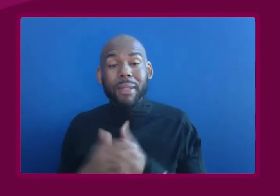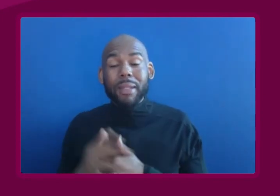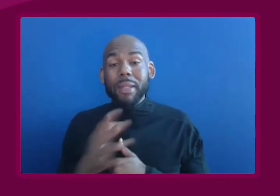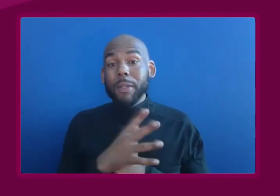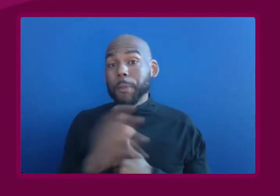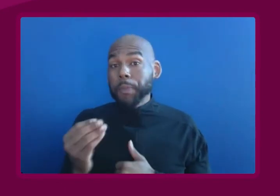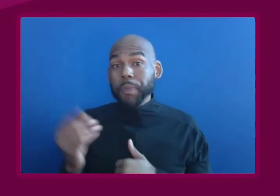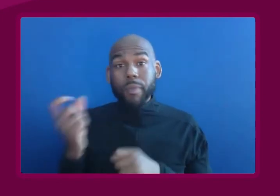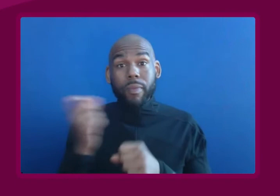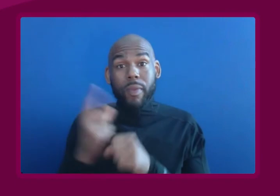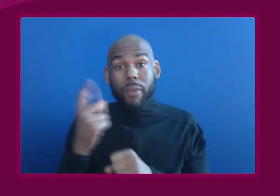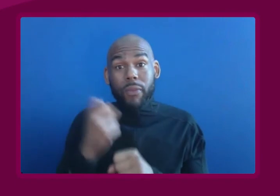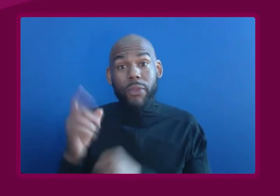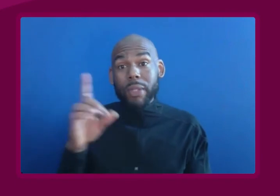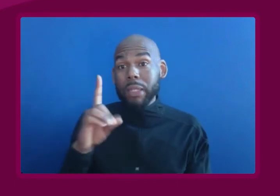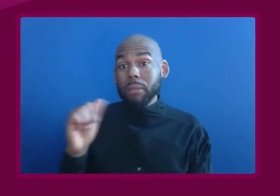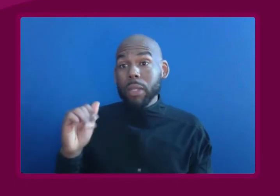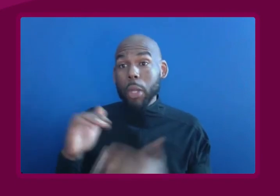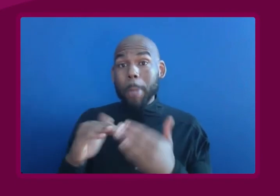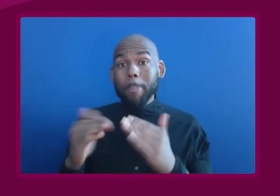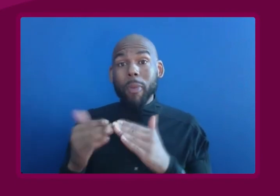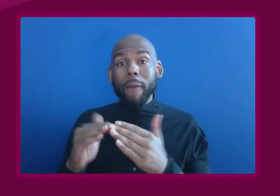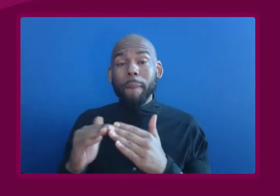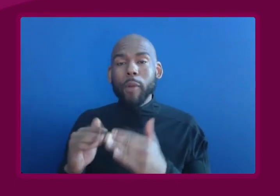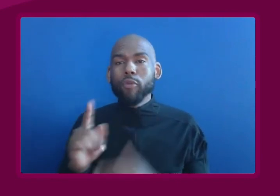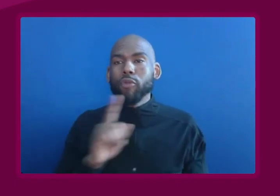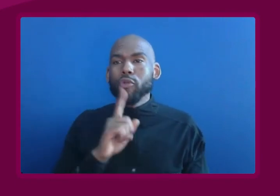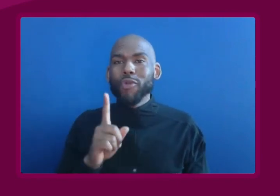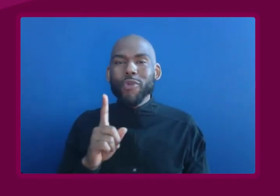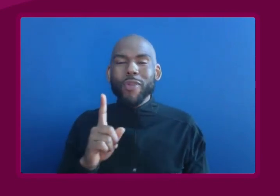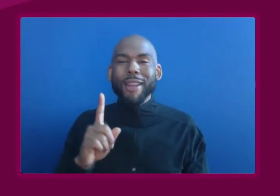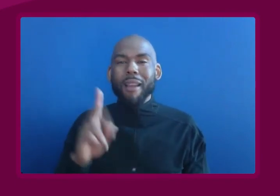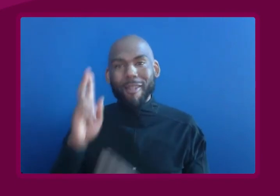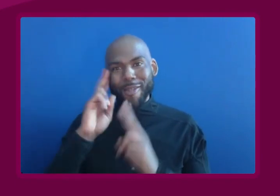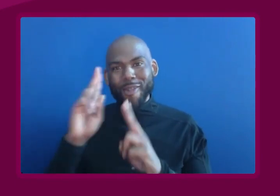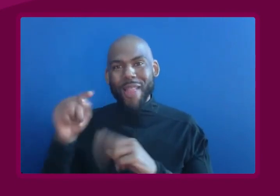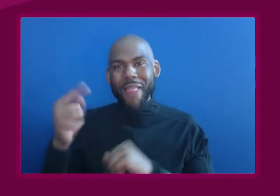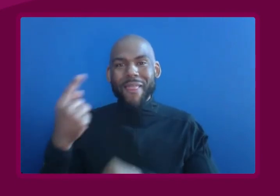And every year, the disability community sets aside this very special day, Global Accessibility